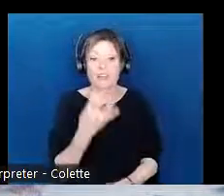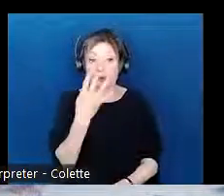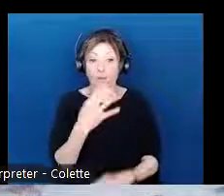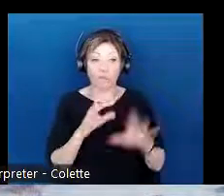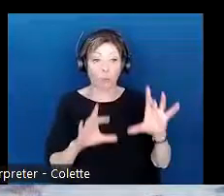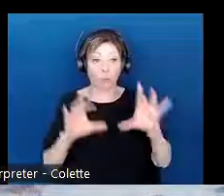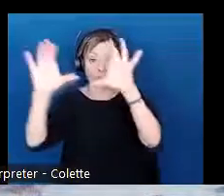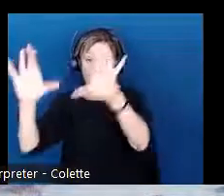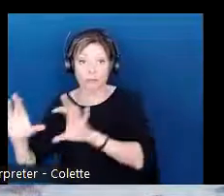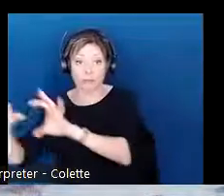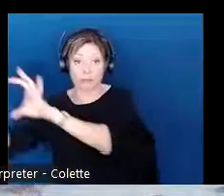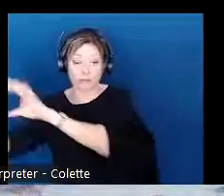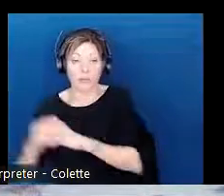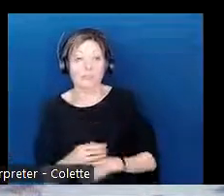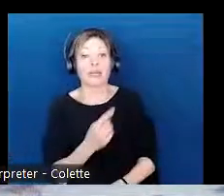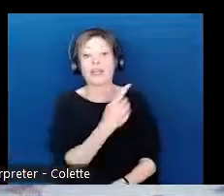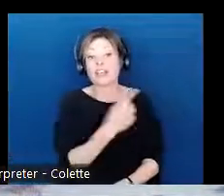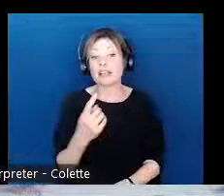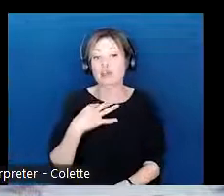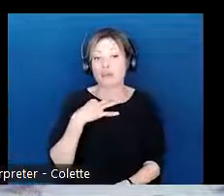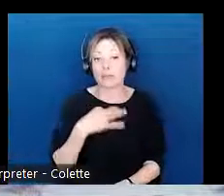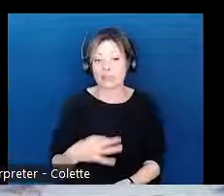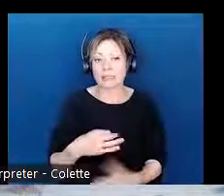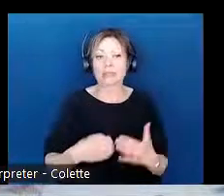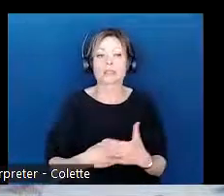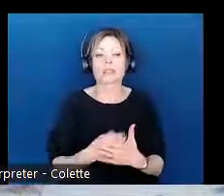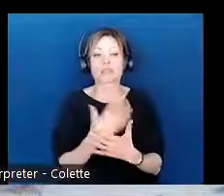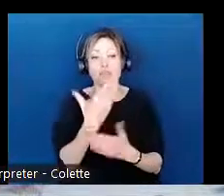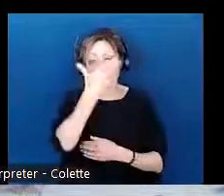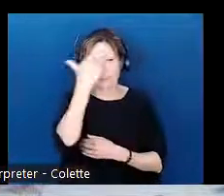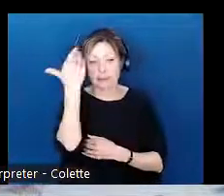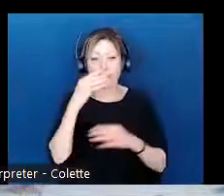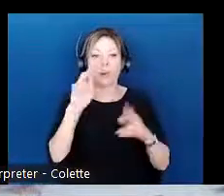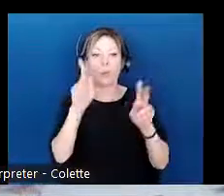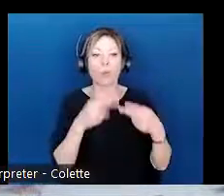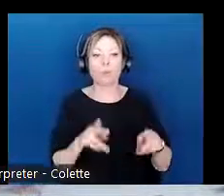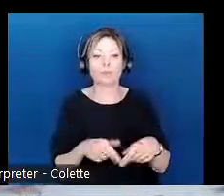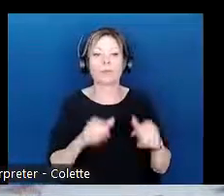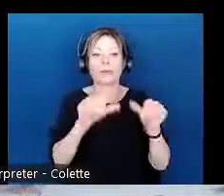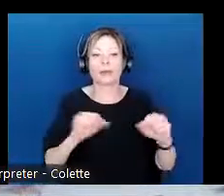represent the different seasons on the heath and the colours that you'll see on the heath so for